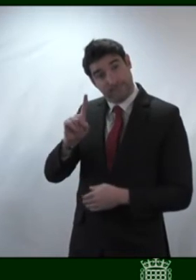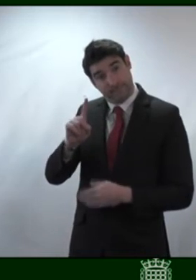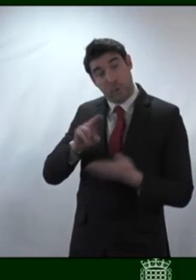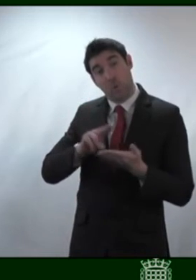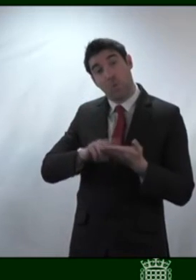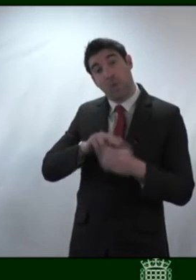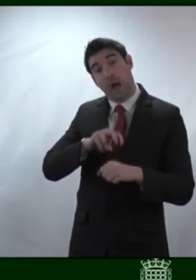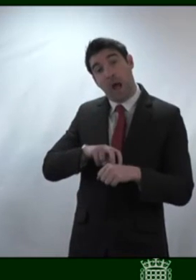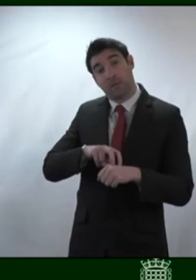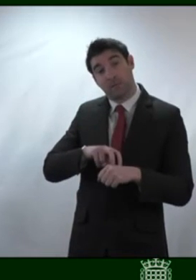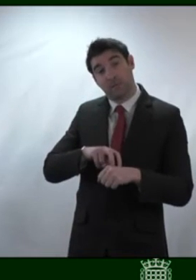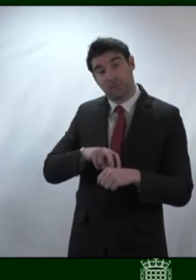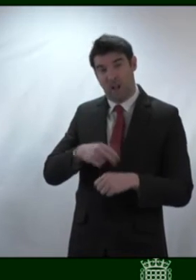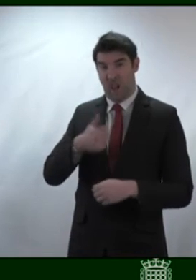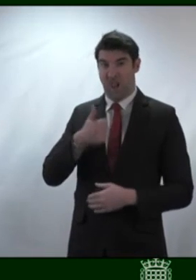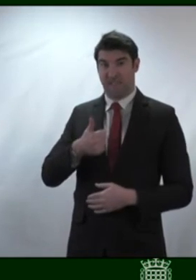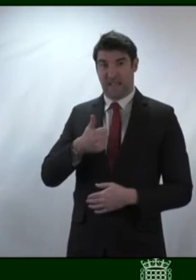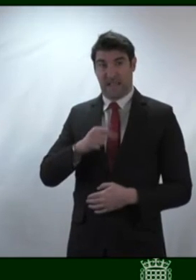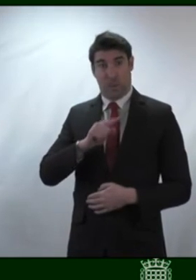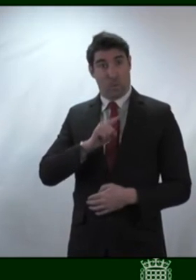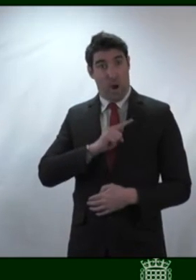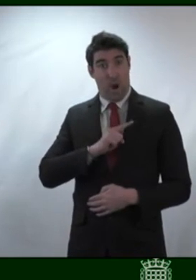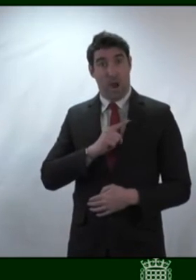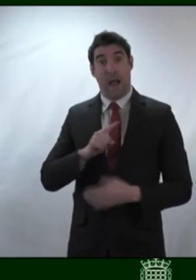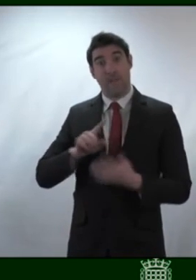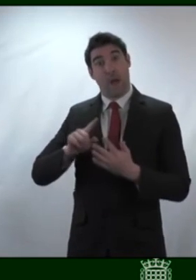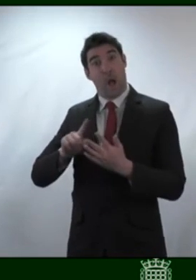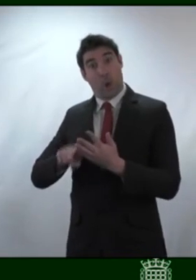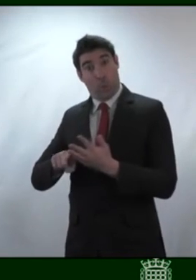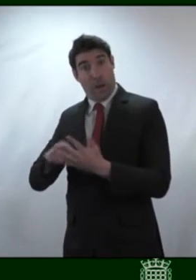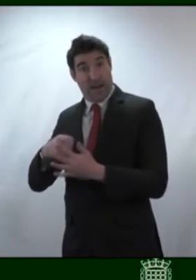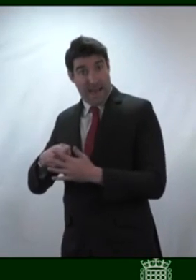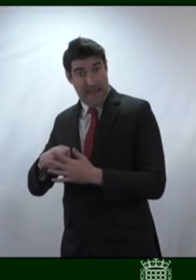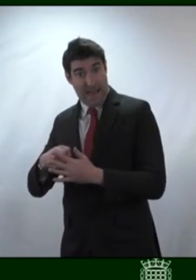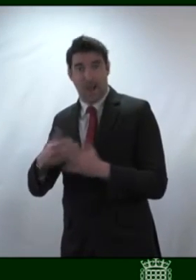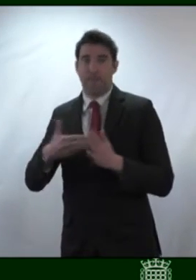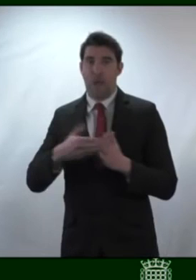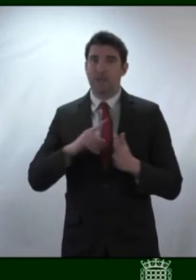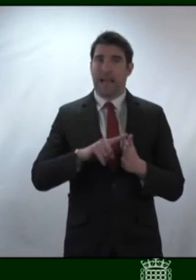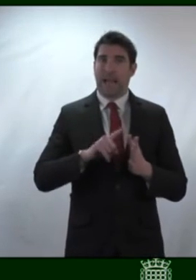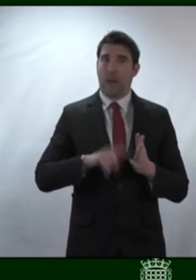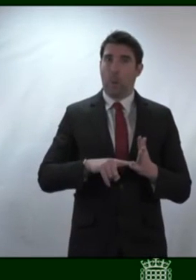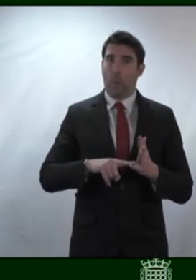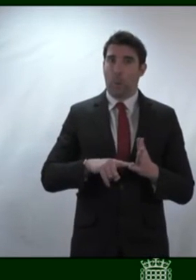we need access to both UK and EU trade deals. Will the Prime Minister confirm whether he is pushing